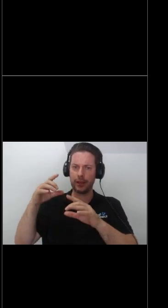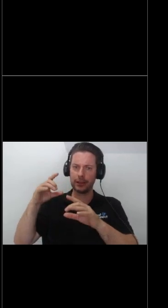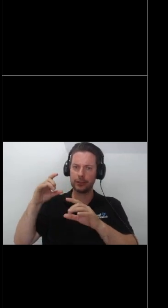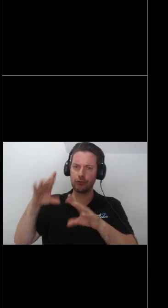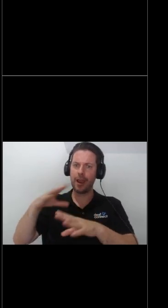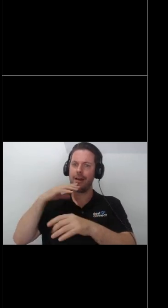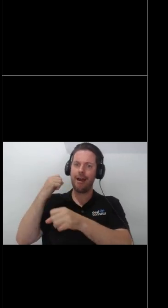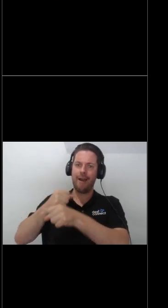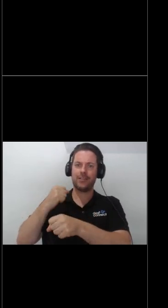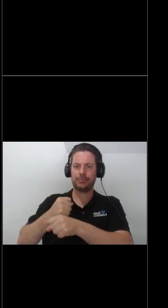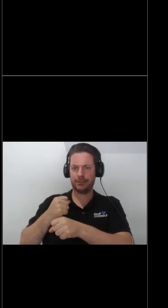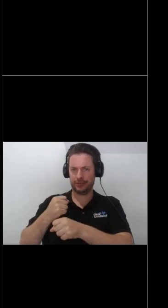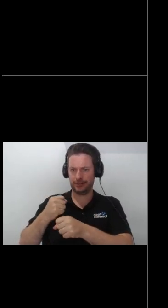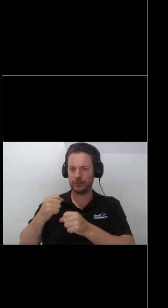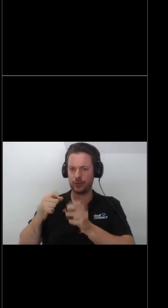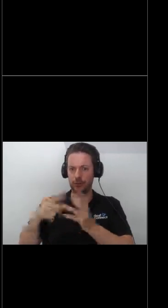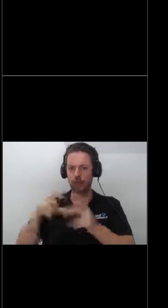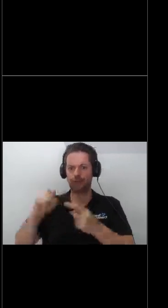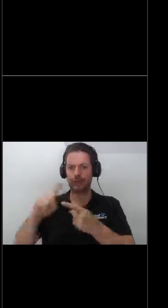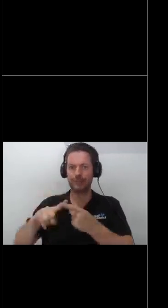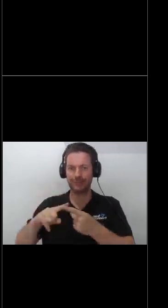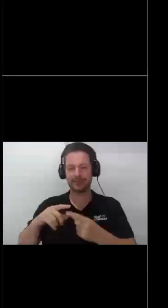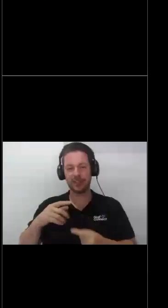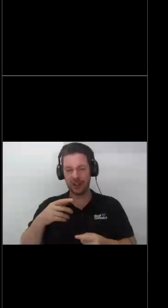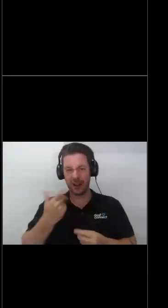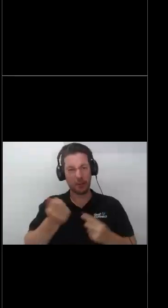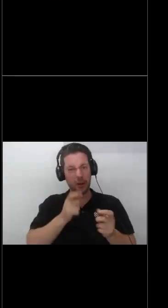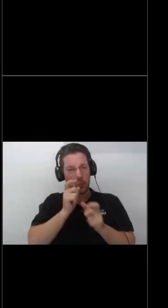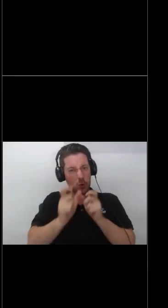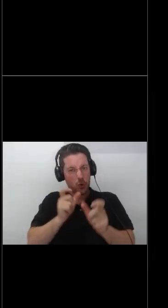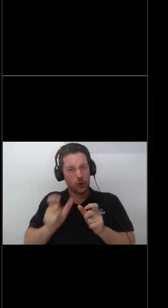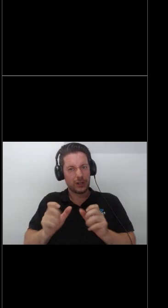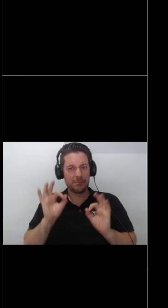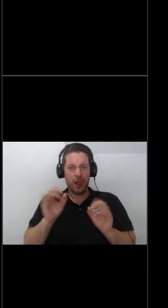I apologize. I'm a lawyer. I love terminology. I love the law.